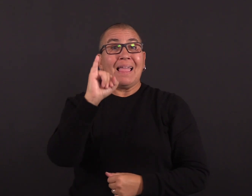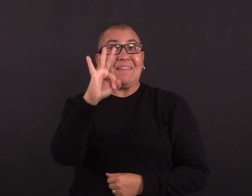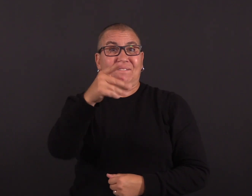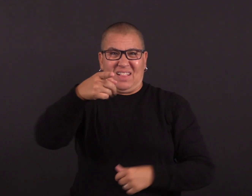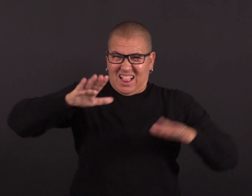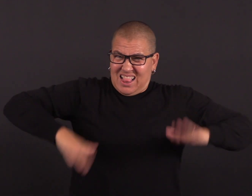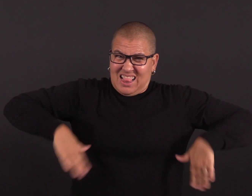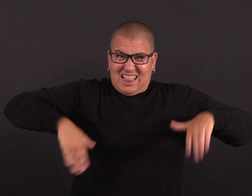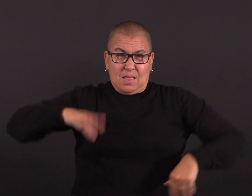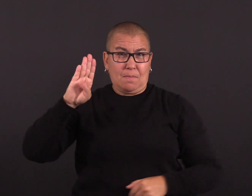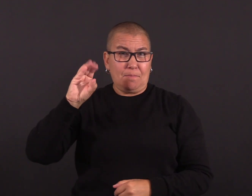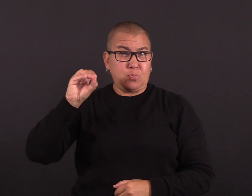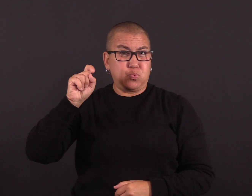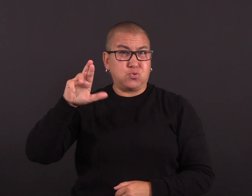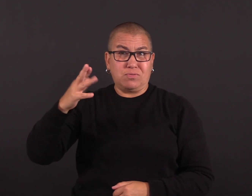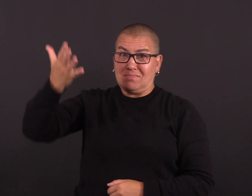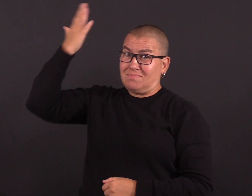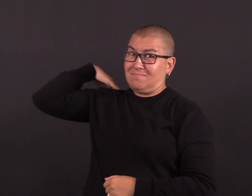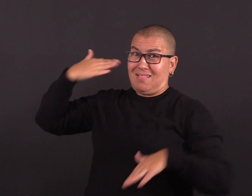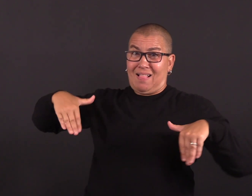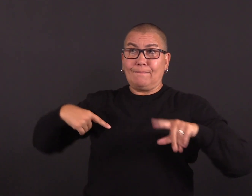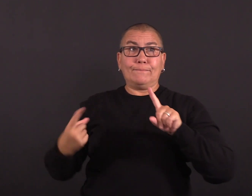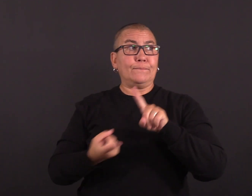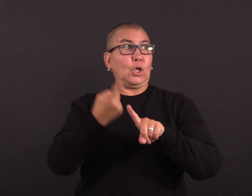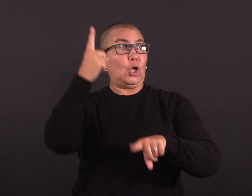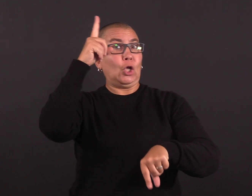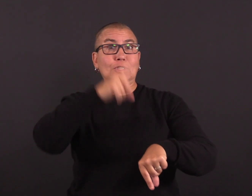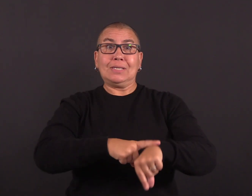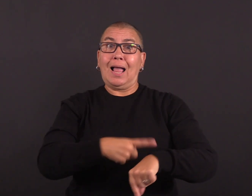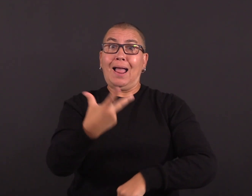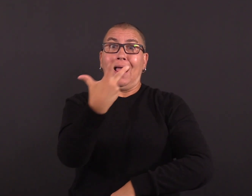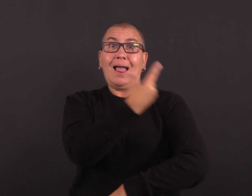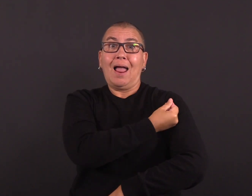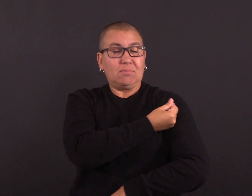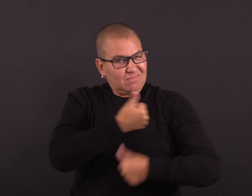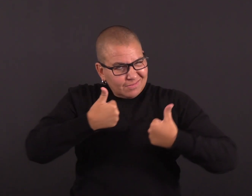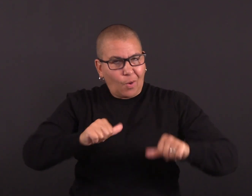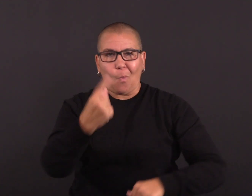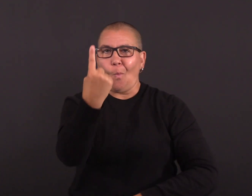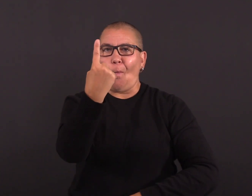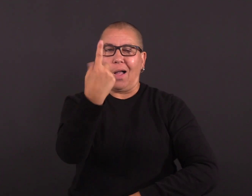will similarly be considered up to date if they have received two smaller doses